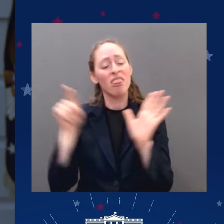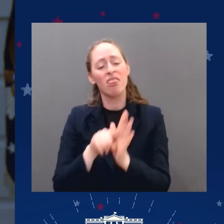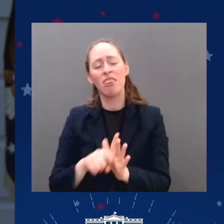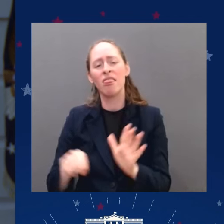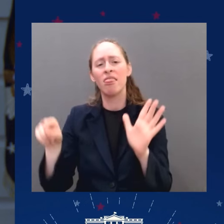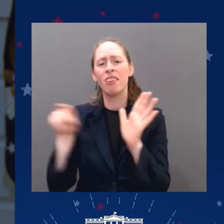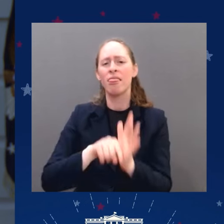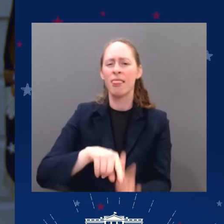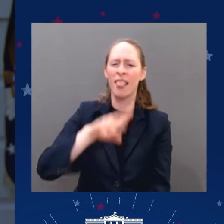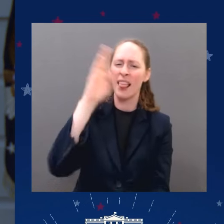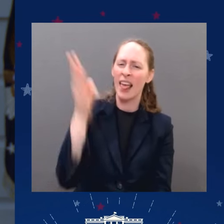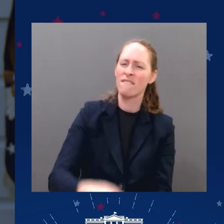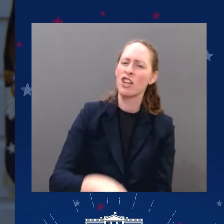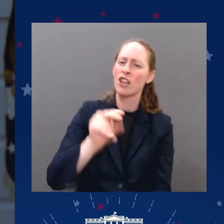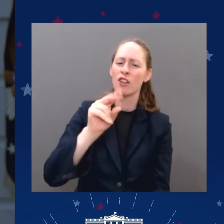So on this day, amid the storm and strife,